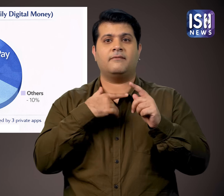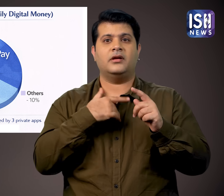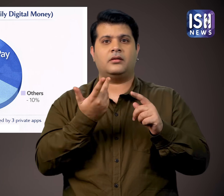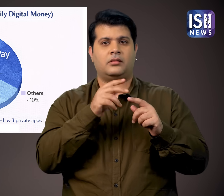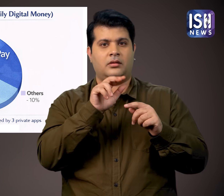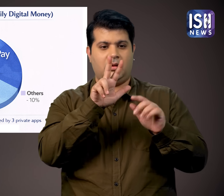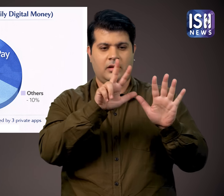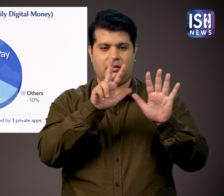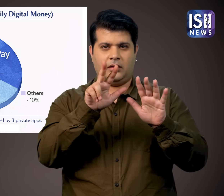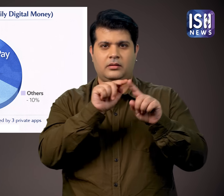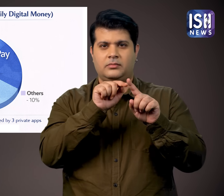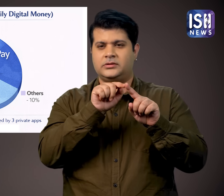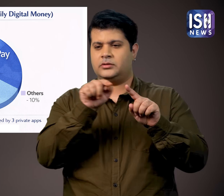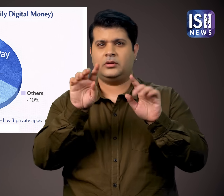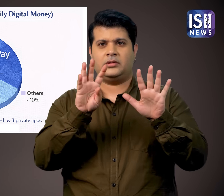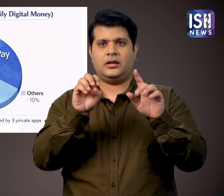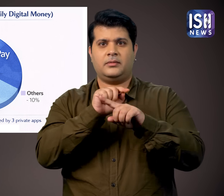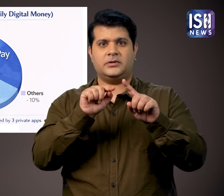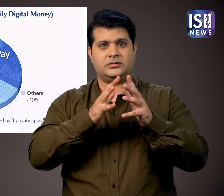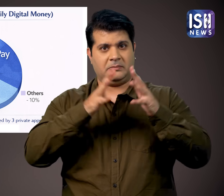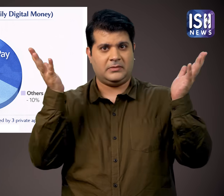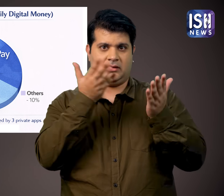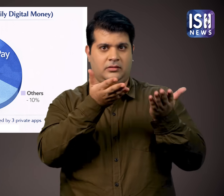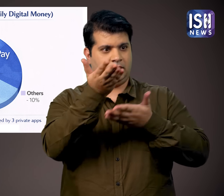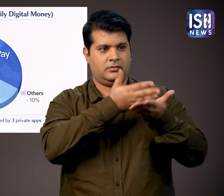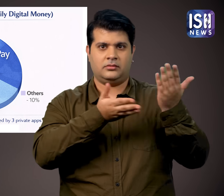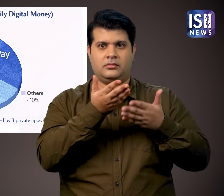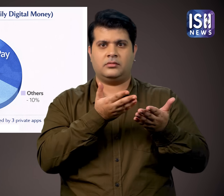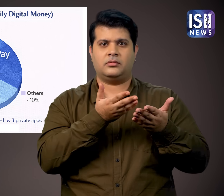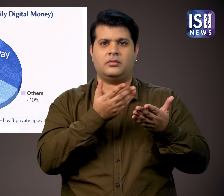Together, they account for 88%–90% of all UPI payments in India.